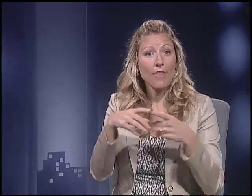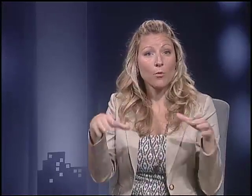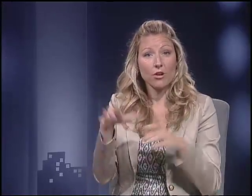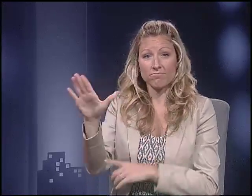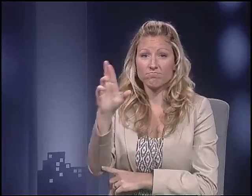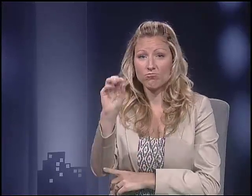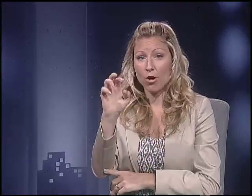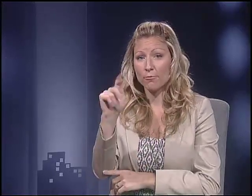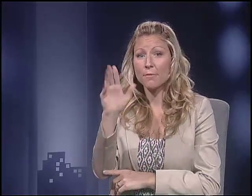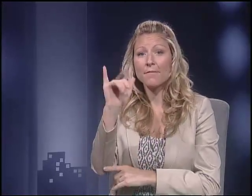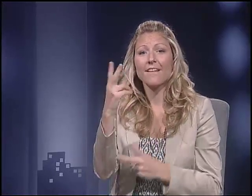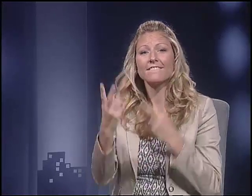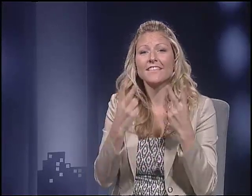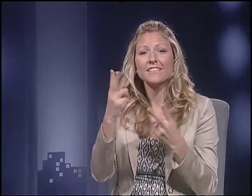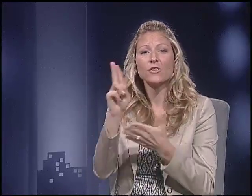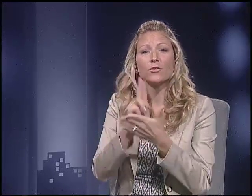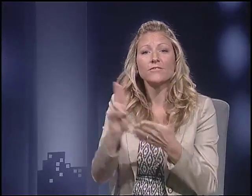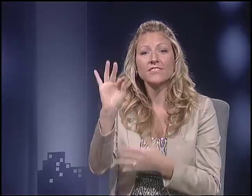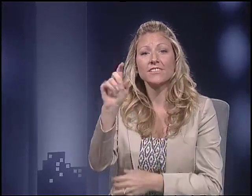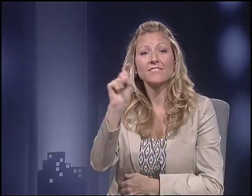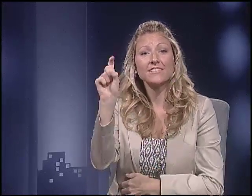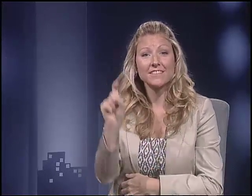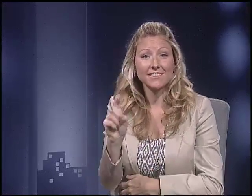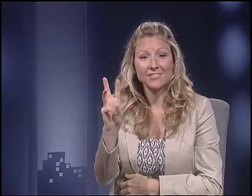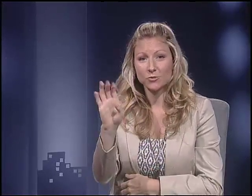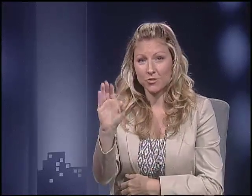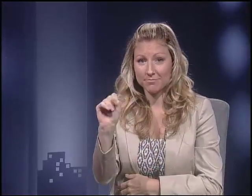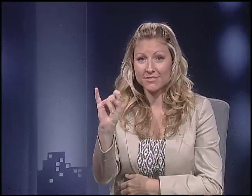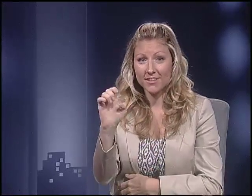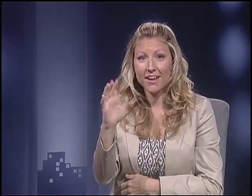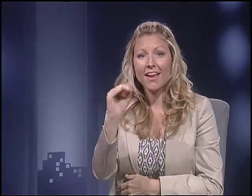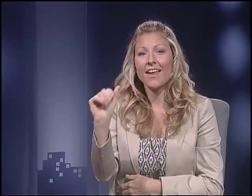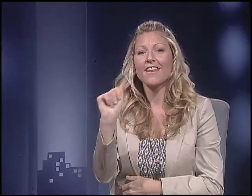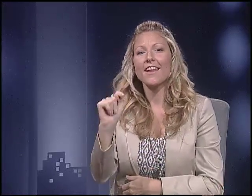You can learn more about the work of Robert by visiting the University of Texas website